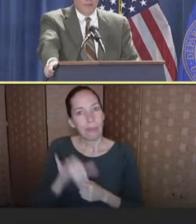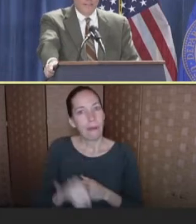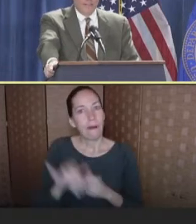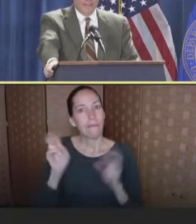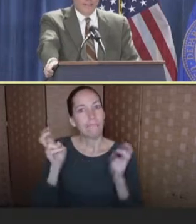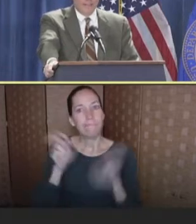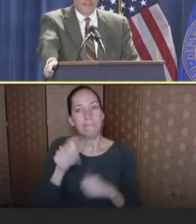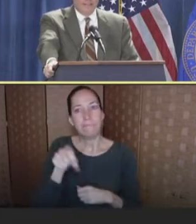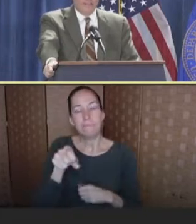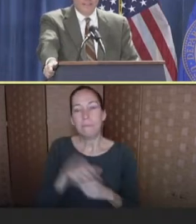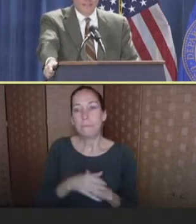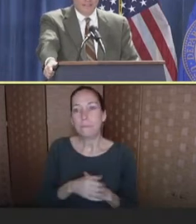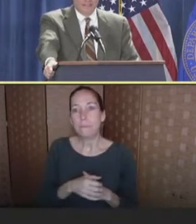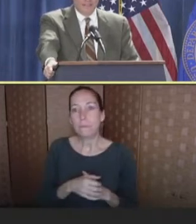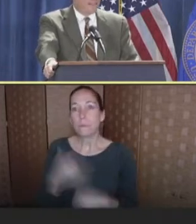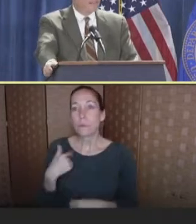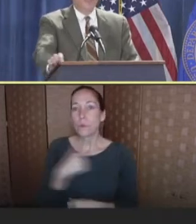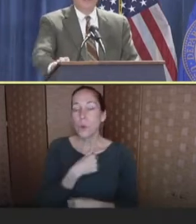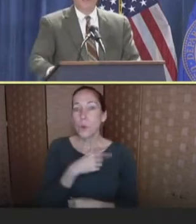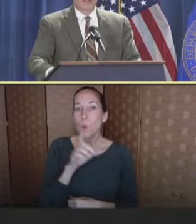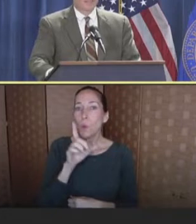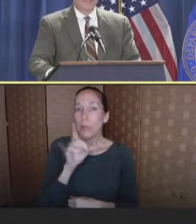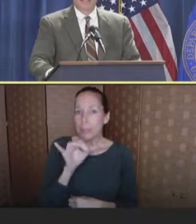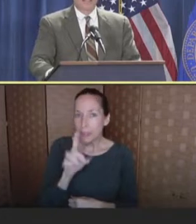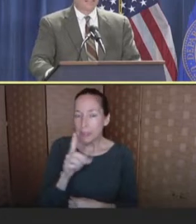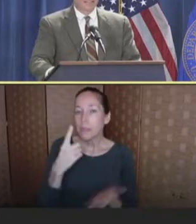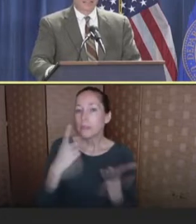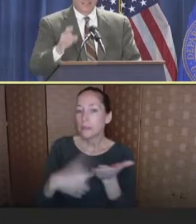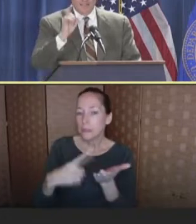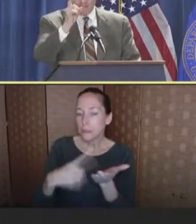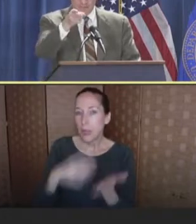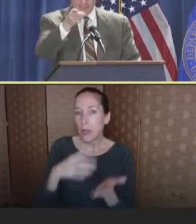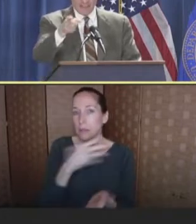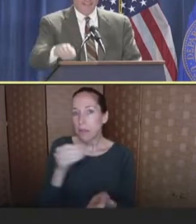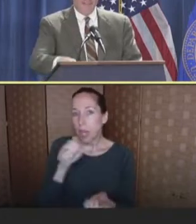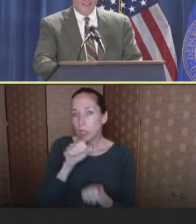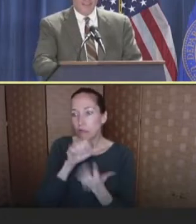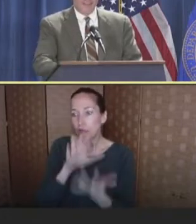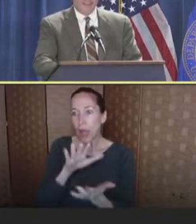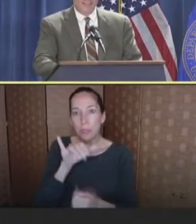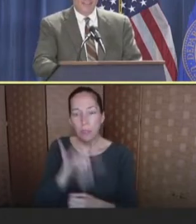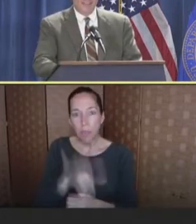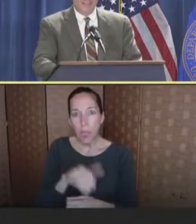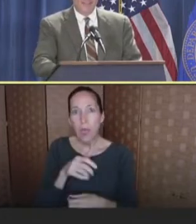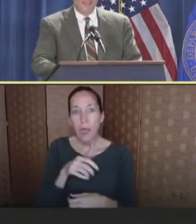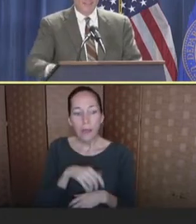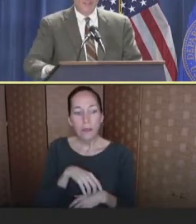We did discuss and address this. Do you guys have the section number?